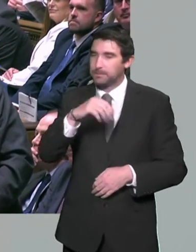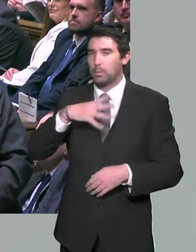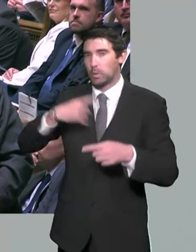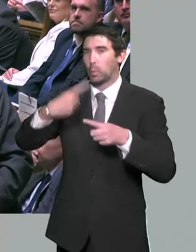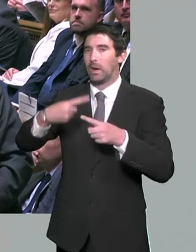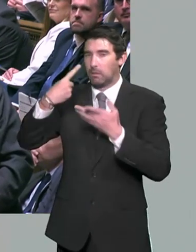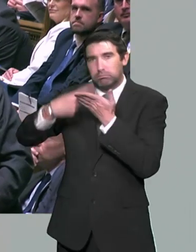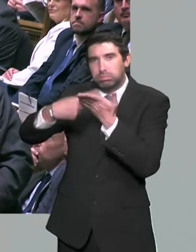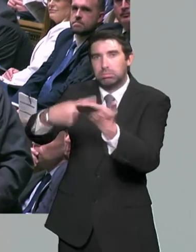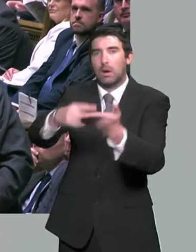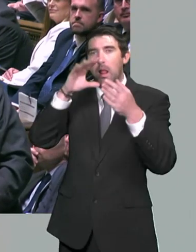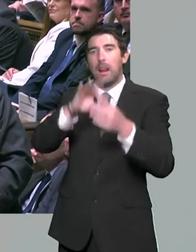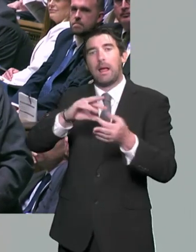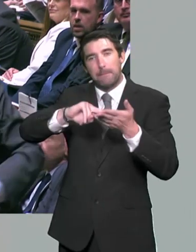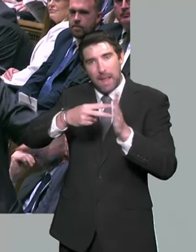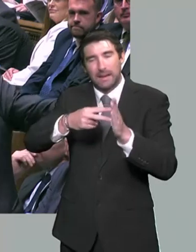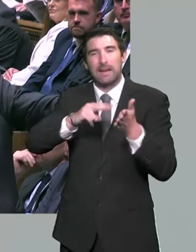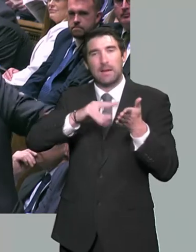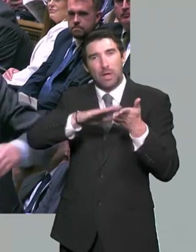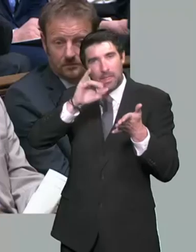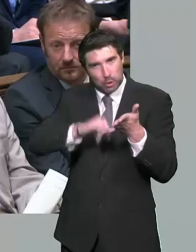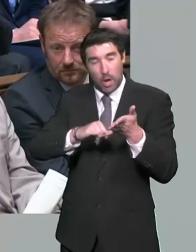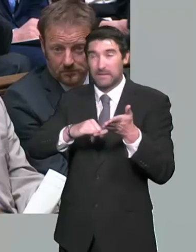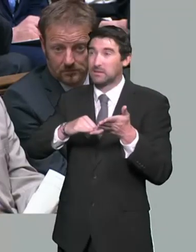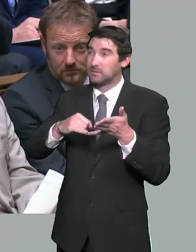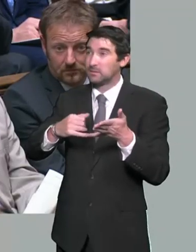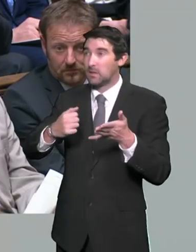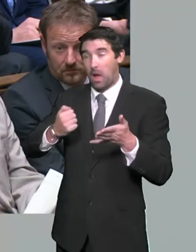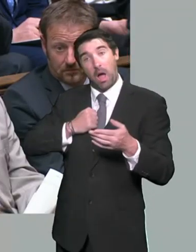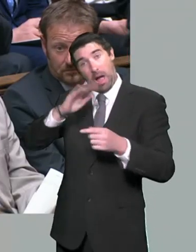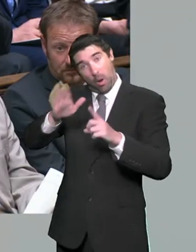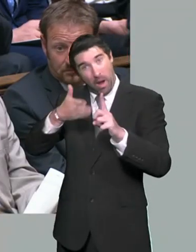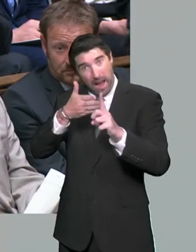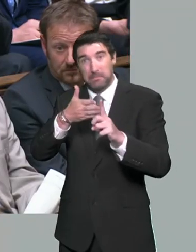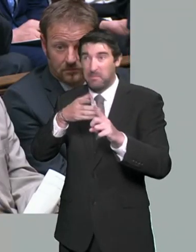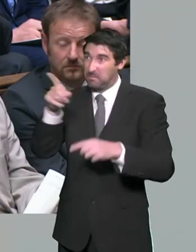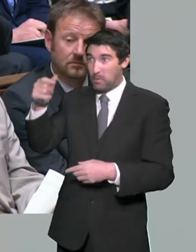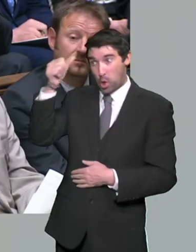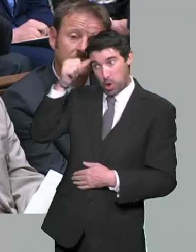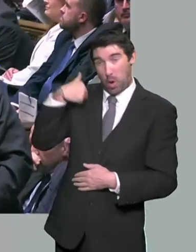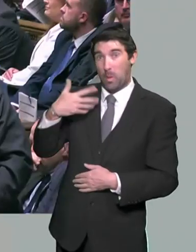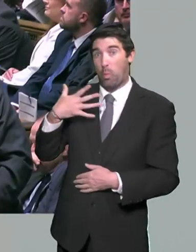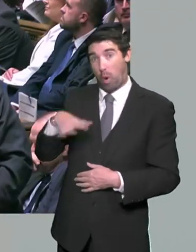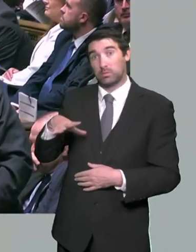the NHS, and that is what we are doing. We are pushing through, as he knows, 40 hospitals by the—[Interruption.]